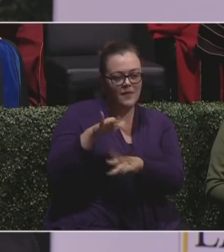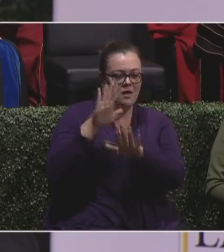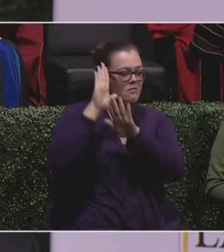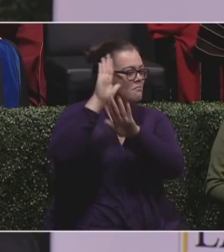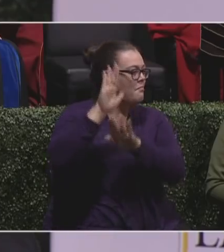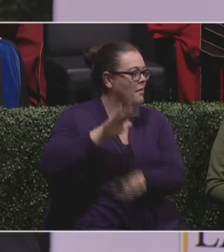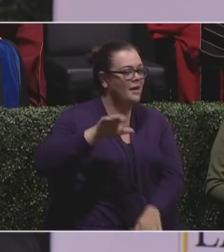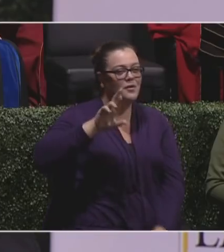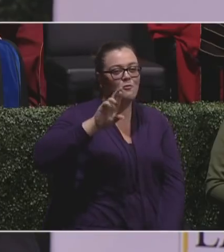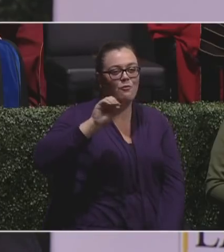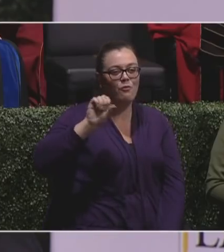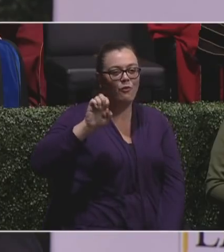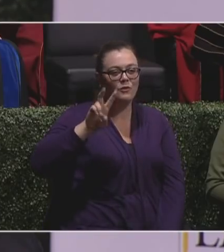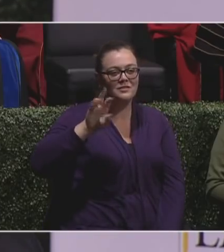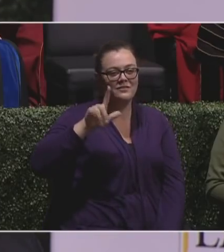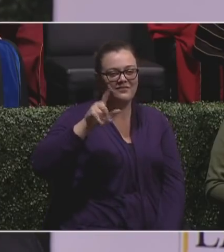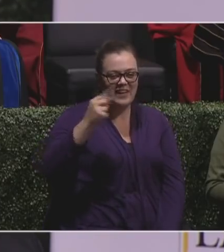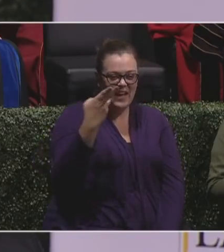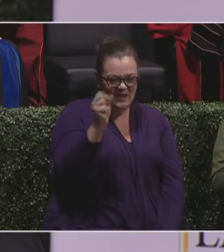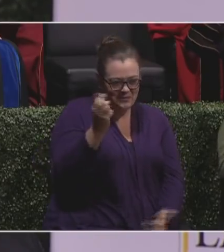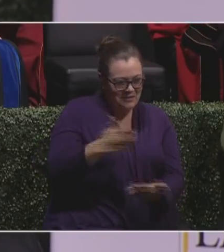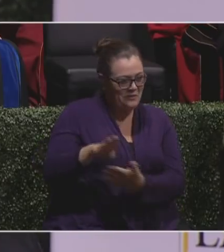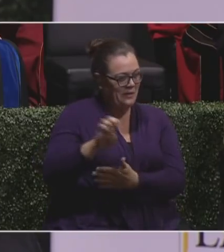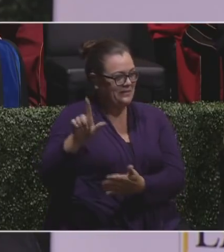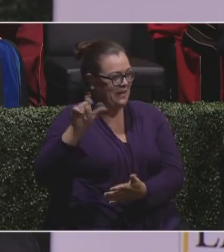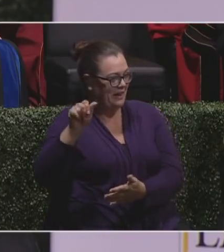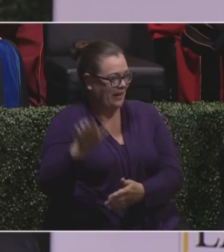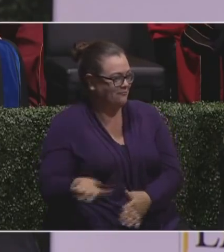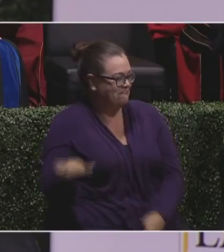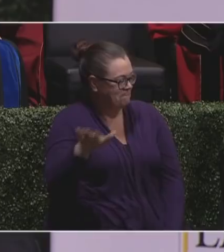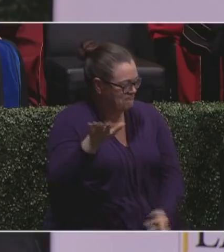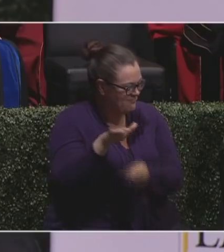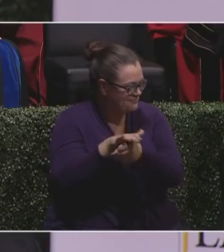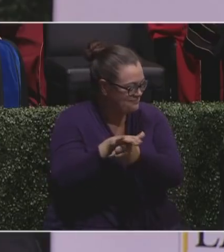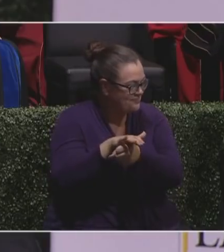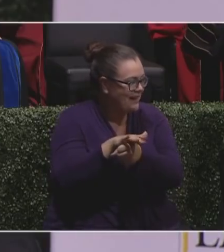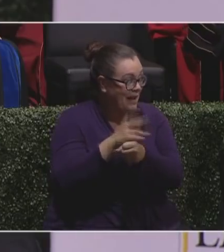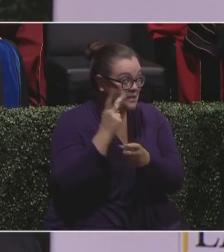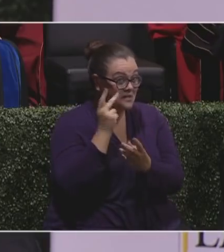WHO ARRIVED IN THE UNITED STATES IN THE '60s, HAVING ATTENDED SCHOOLS HERE IN